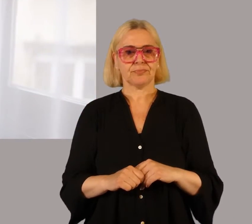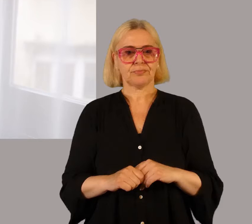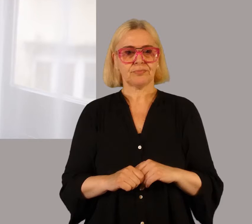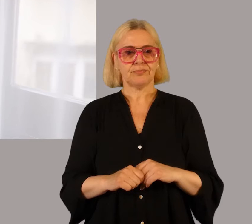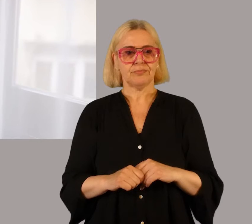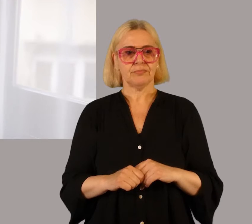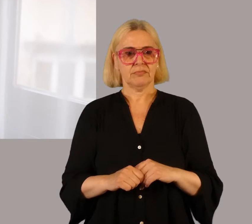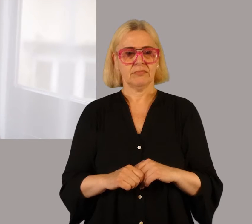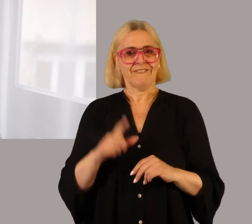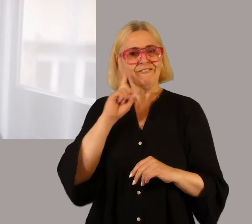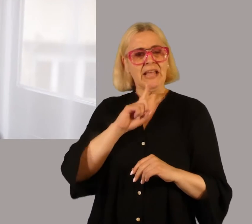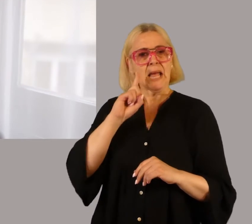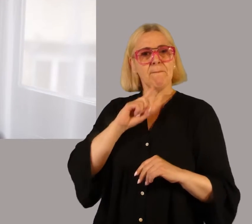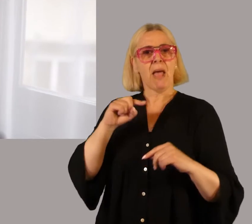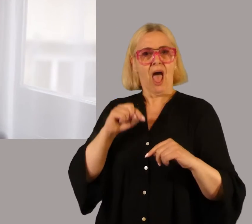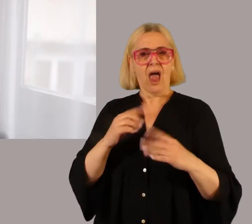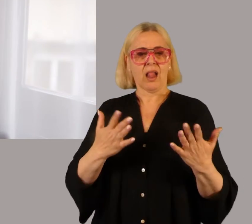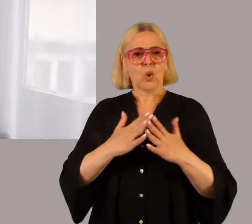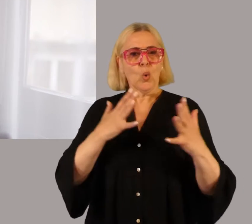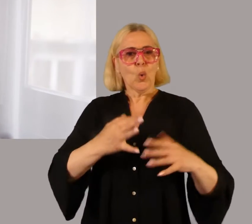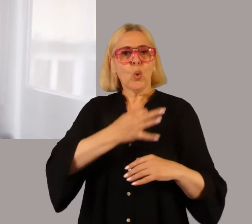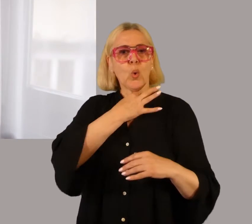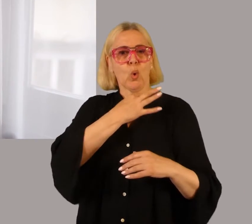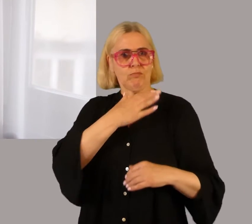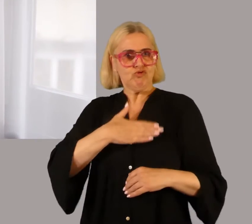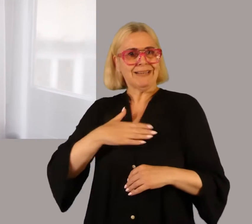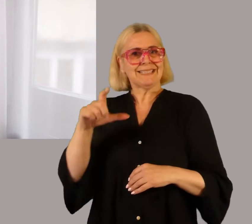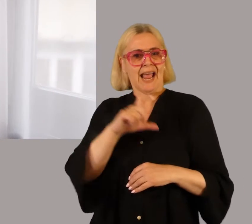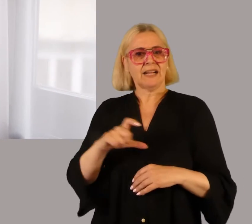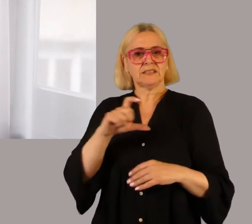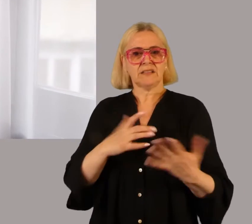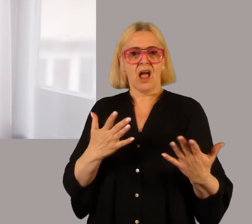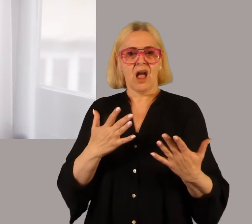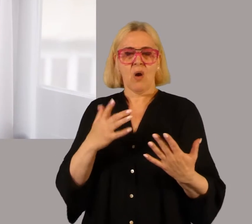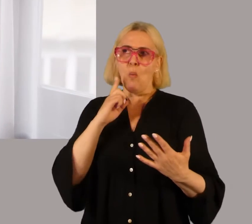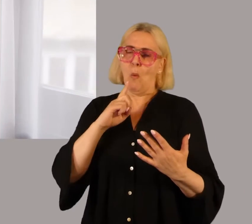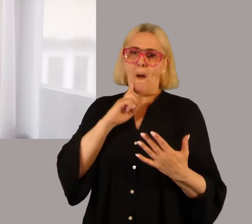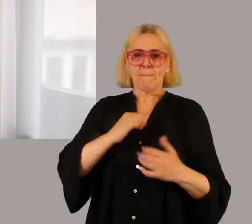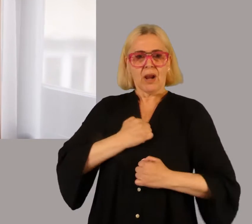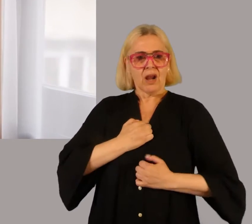Being female is the greatest risk factor for breast cancer and women's fundamental